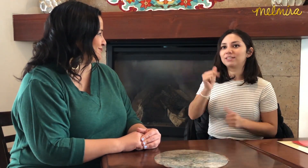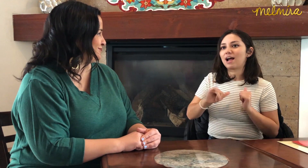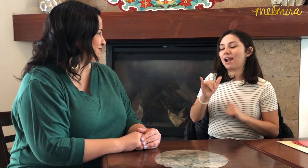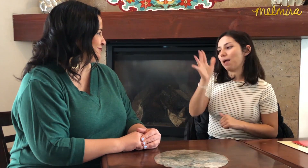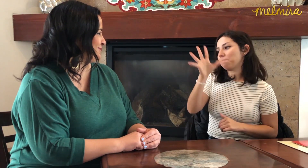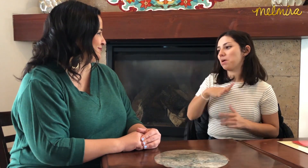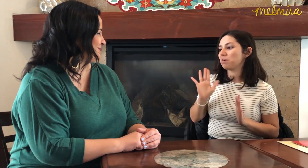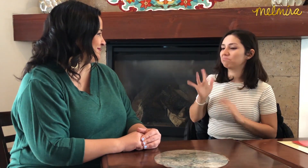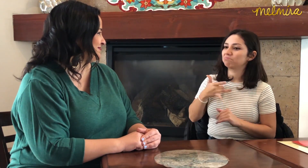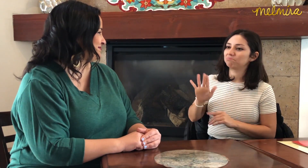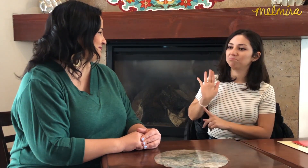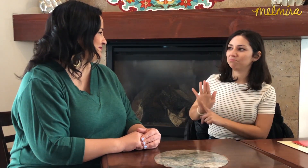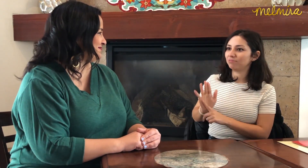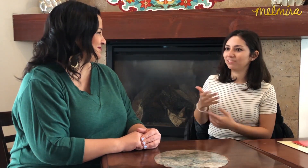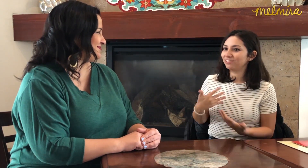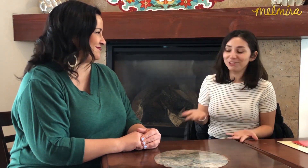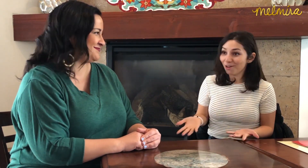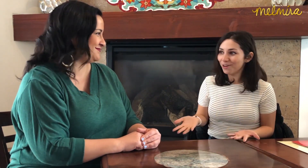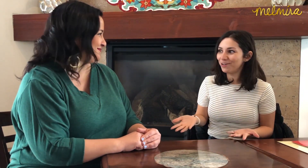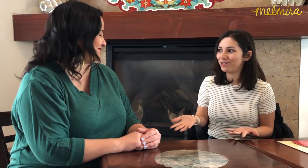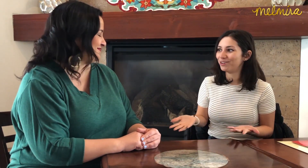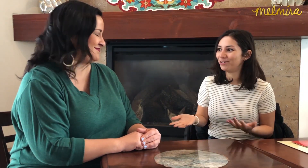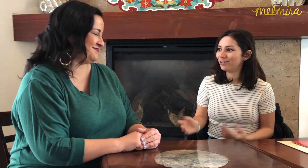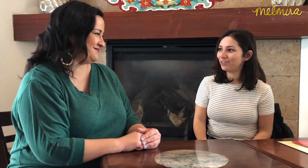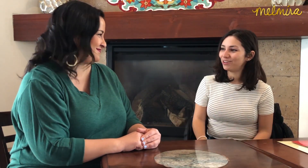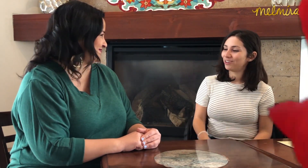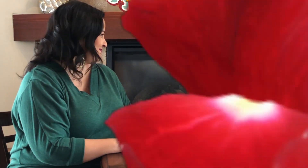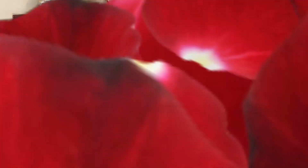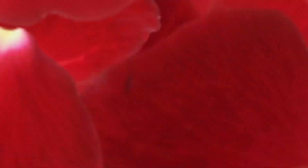"Men are just being men, it's how they are." NO!